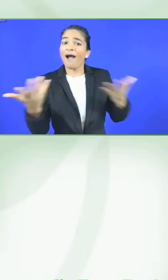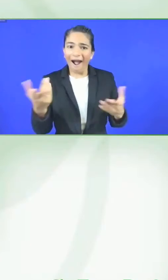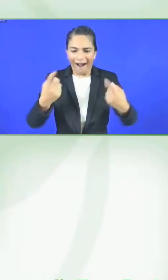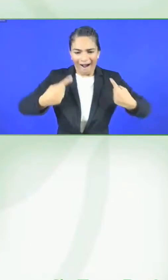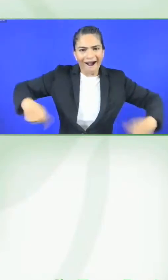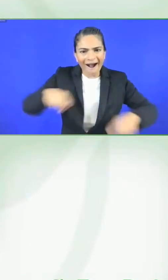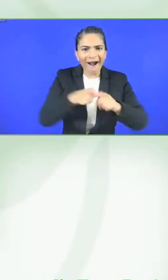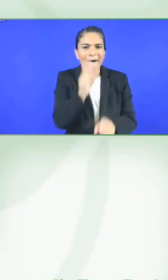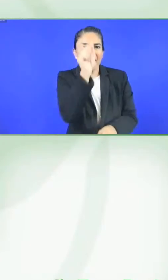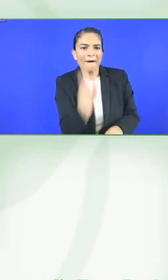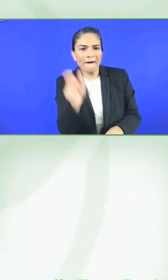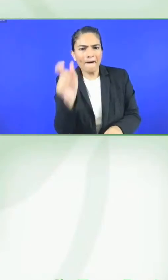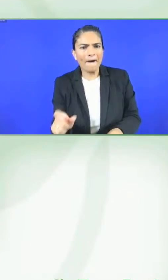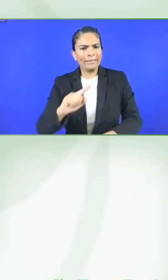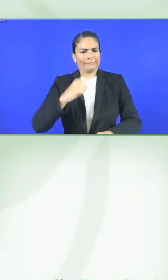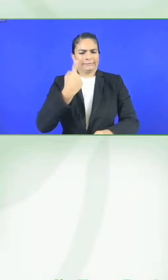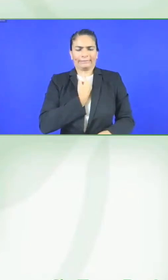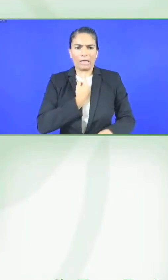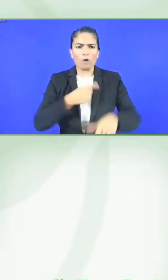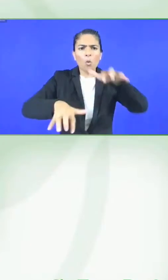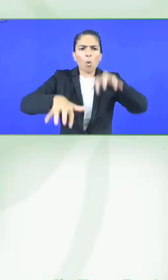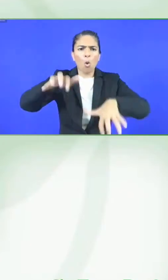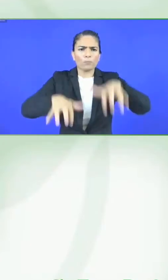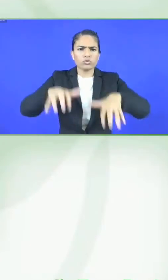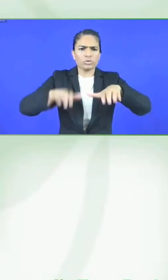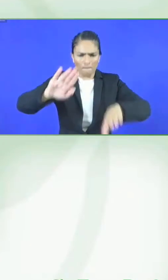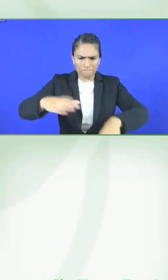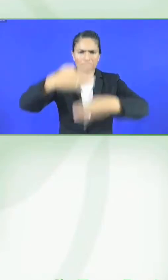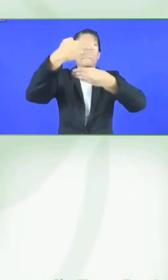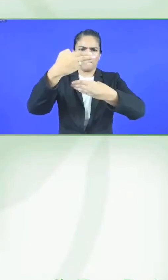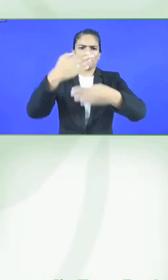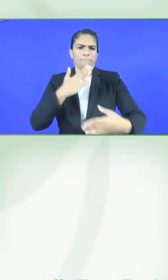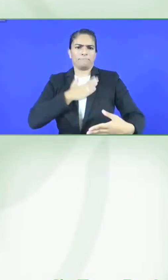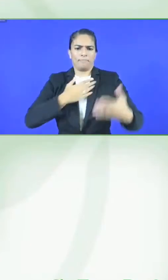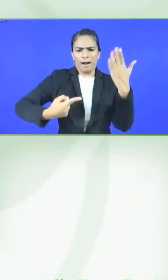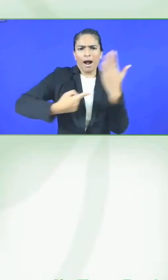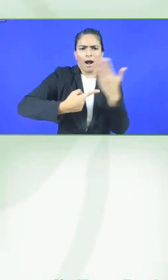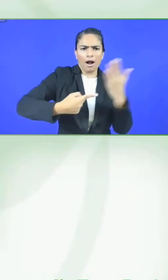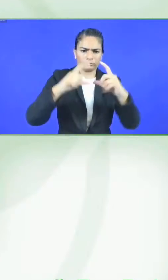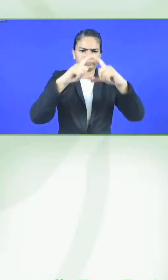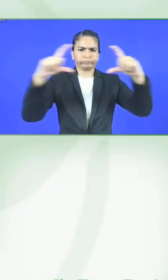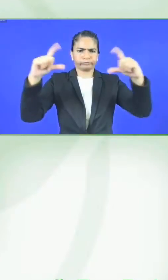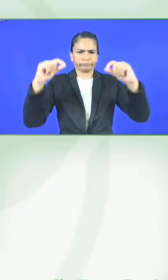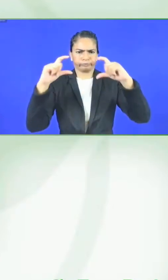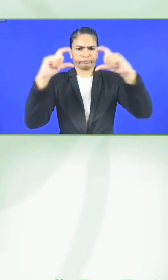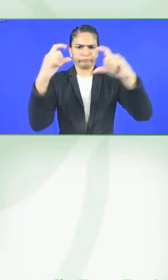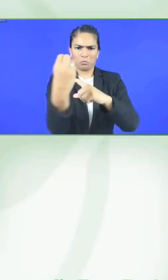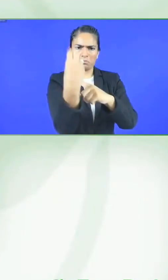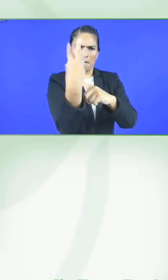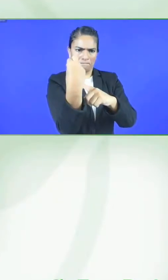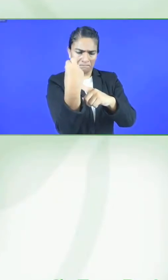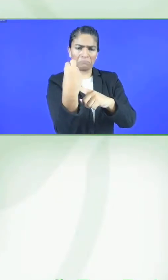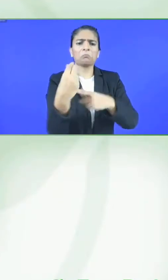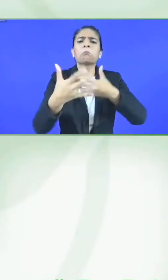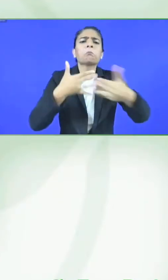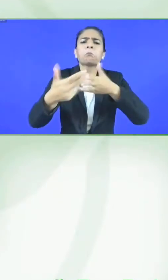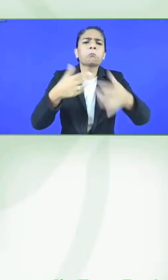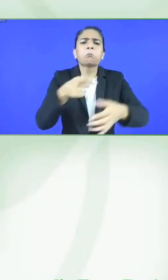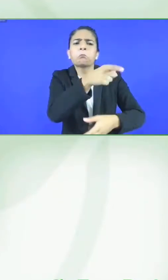This is truly wonderful. Another example I would want to highlight is voting.